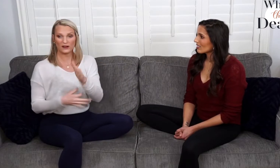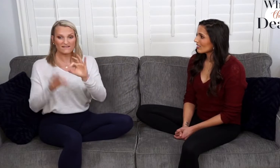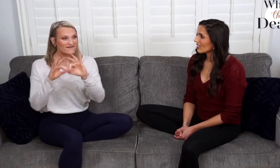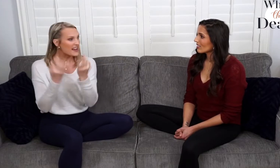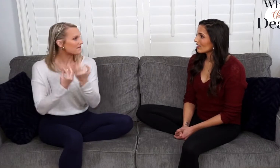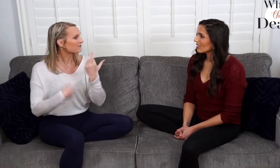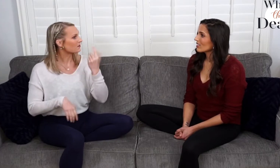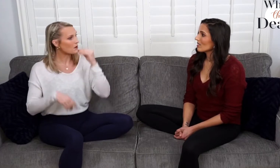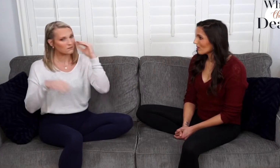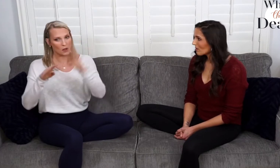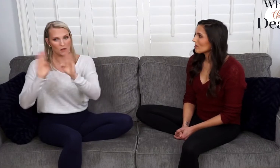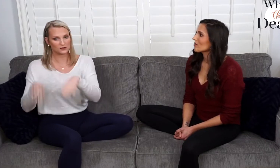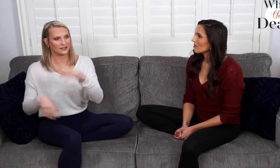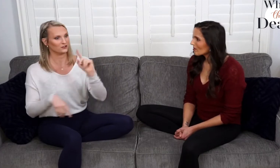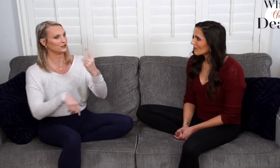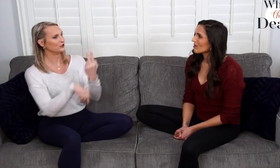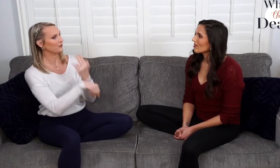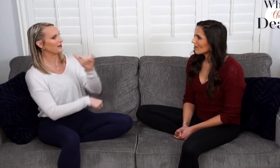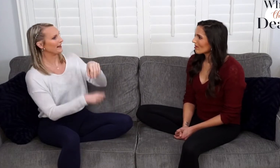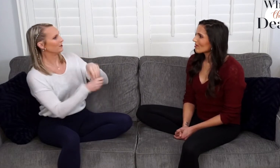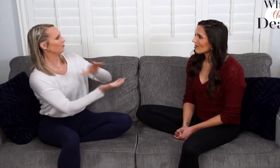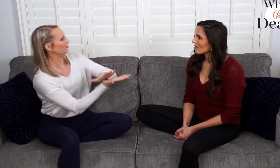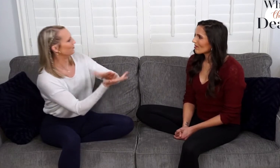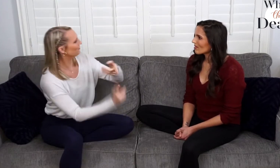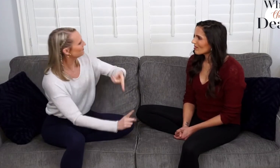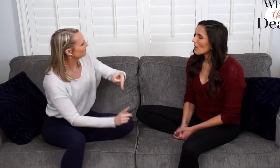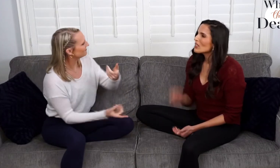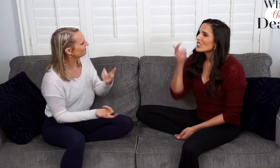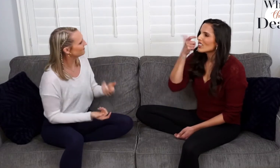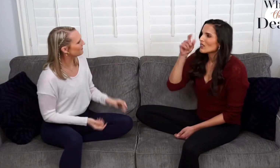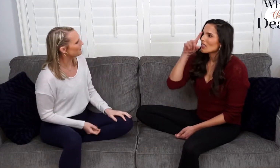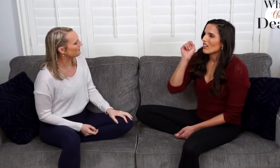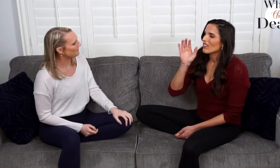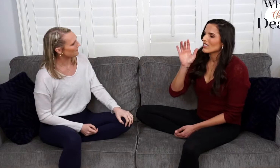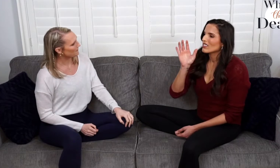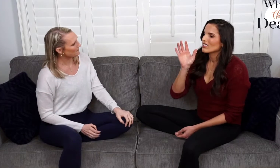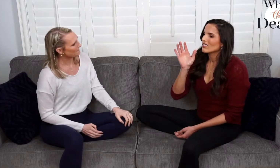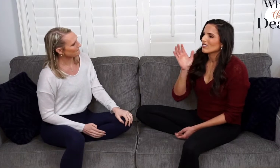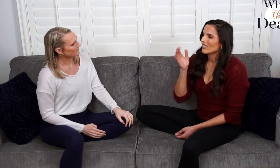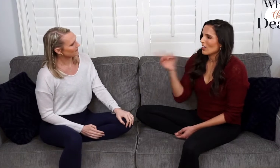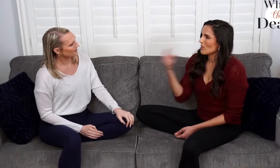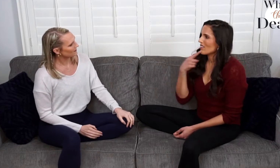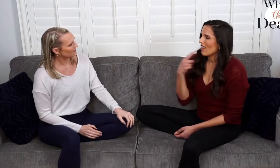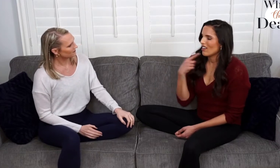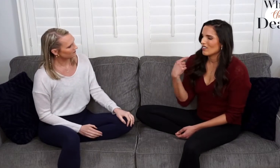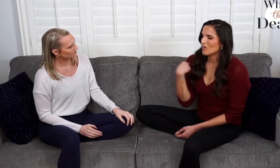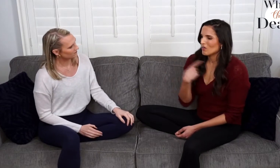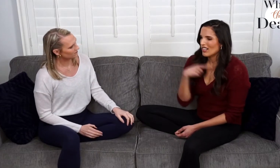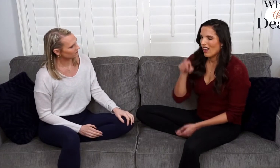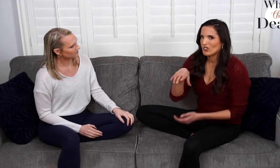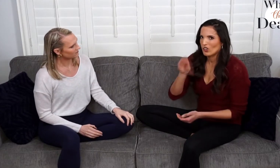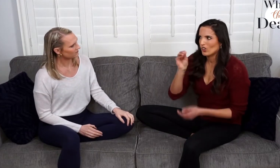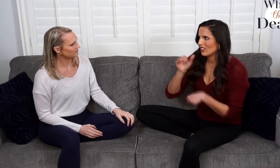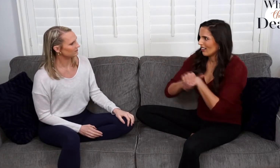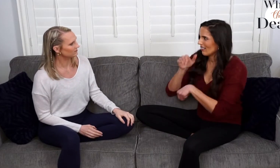but I just used it with my family, at home, and at school. That's interesting, because you said